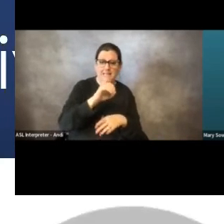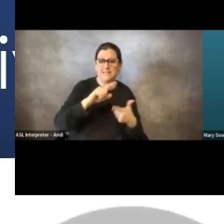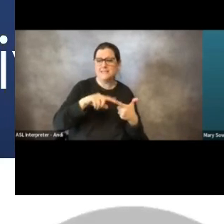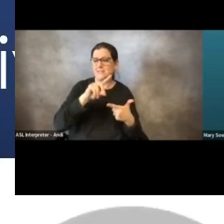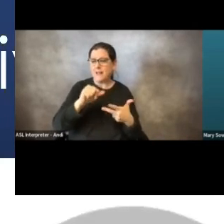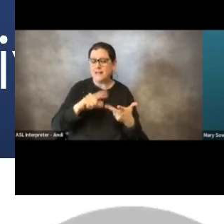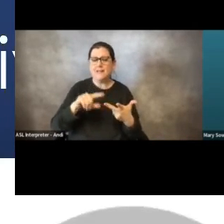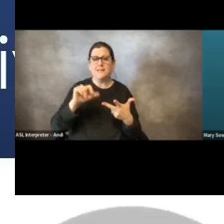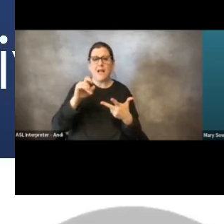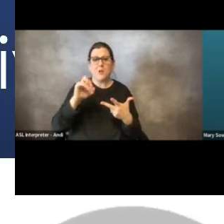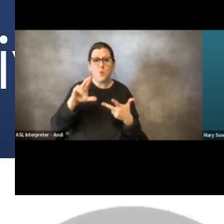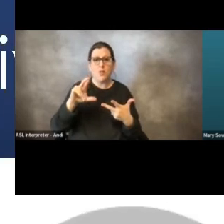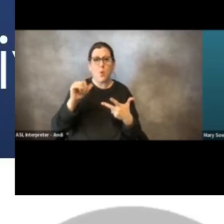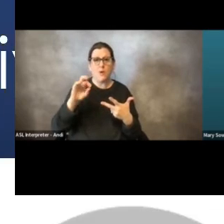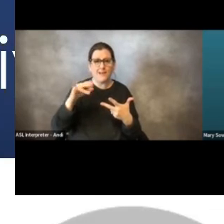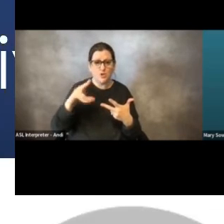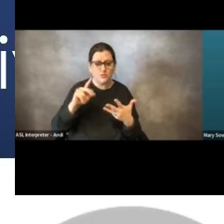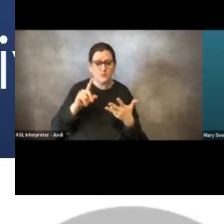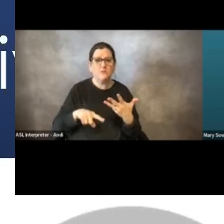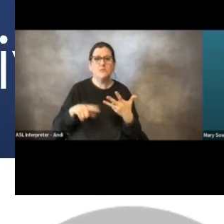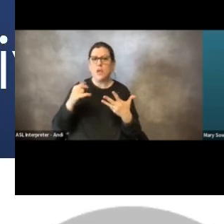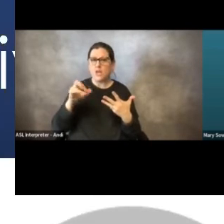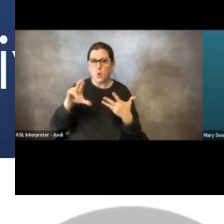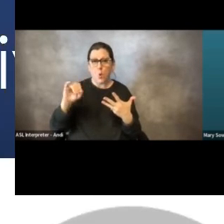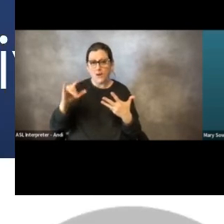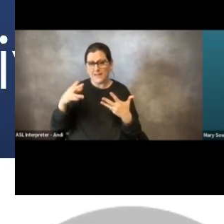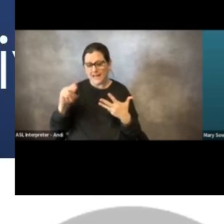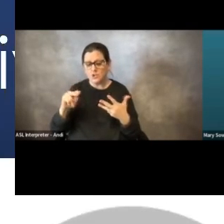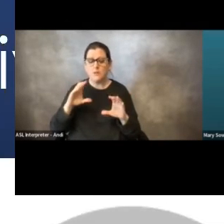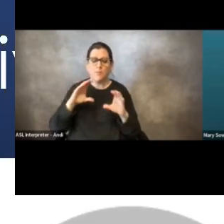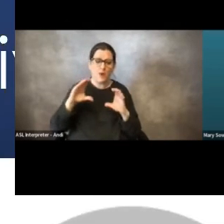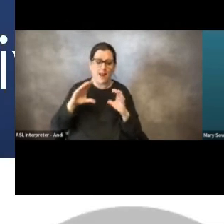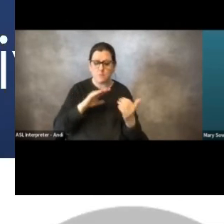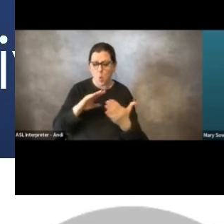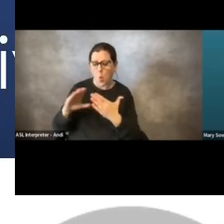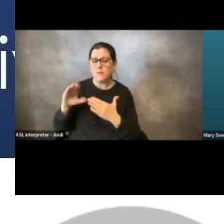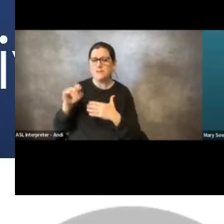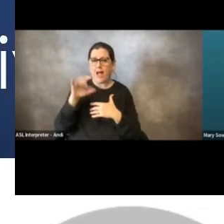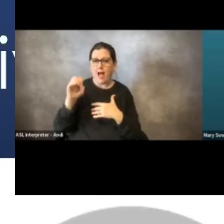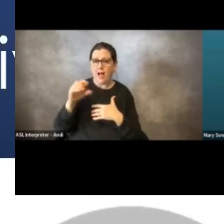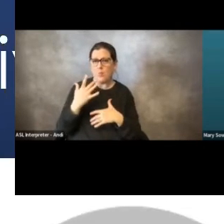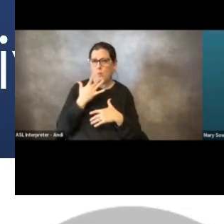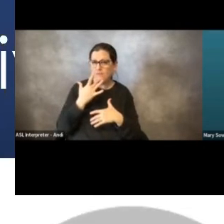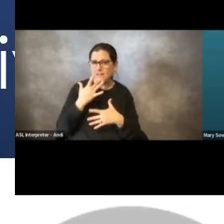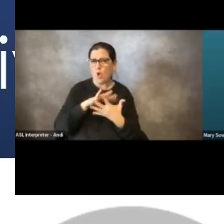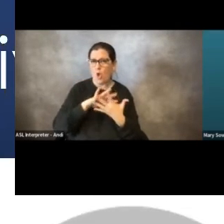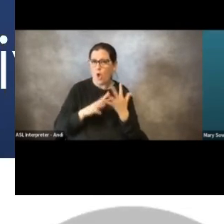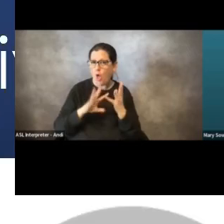orientation, communication modalities, and styles and preferences, and really thinking through very globally about how